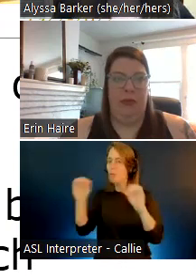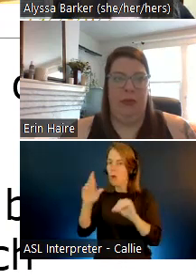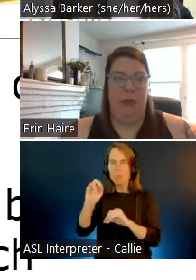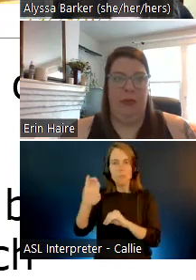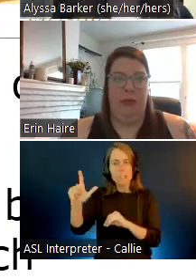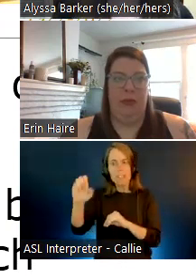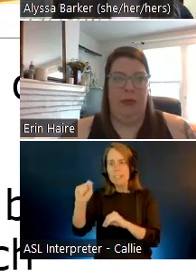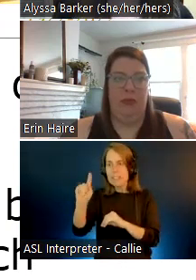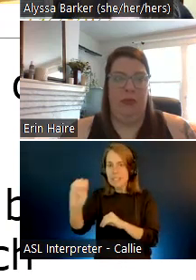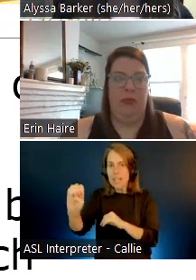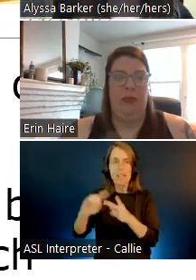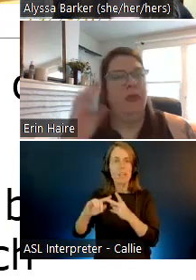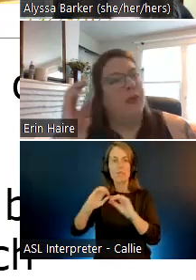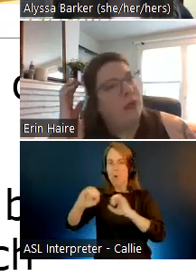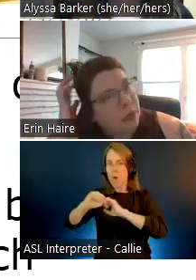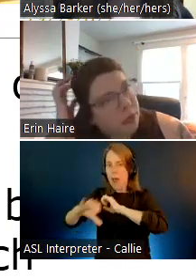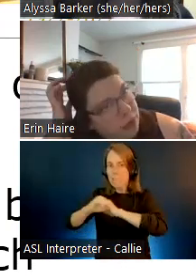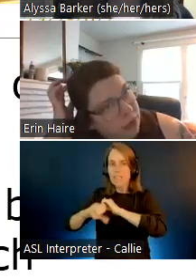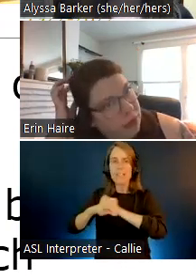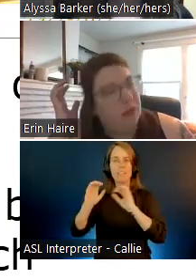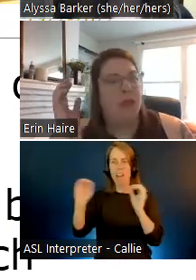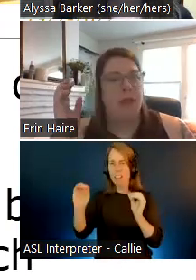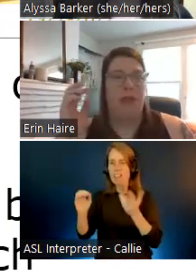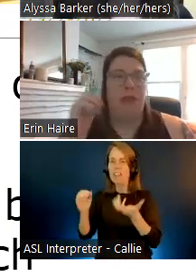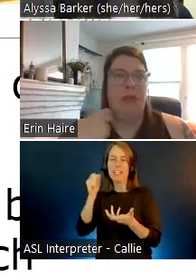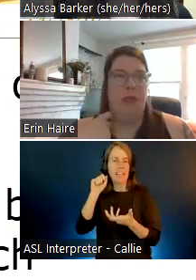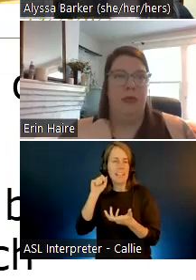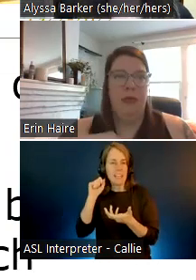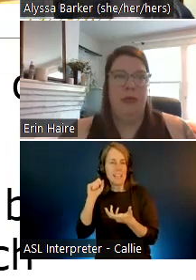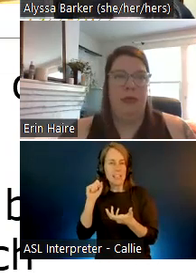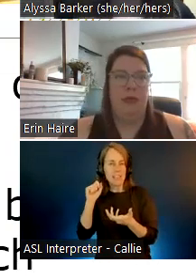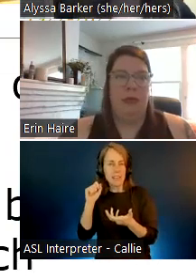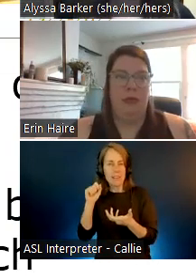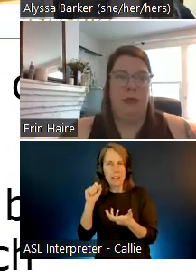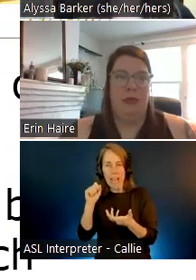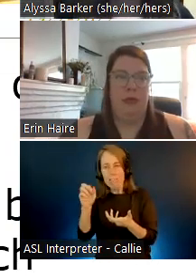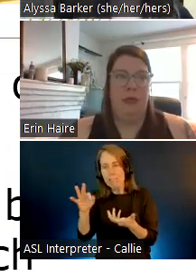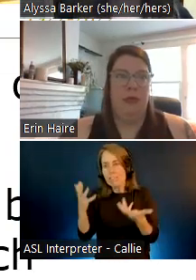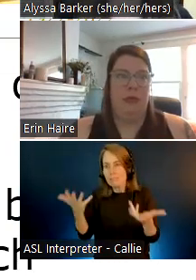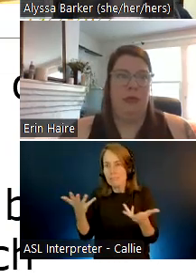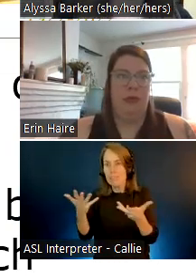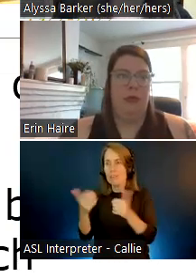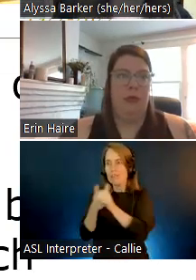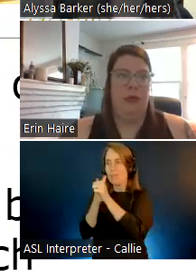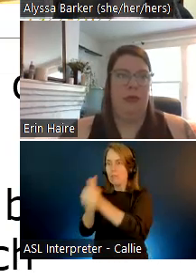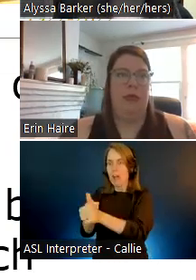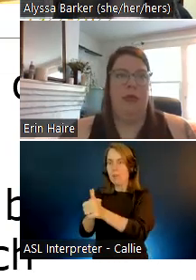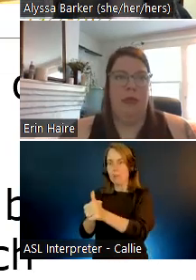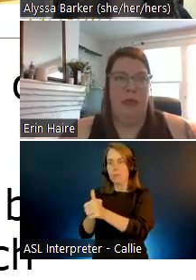then um then they the law expects you to to to know the law and to follow it um single-family